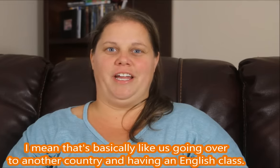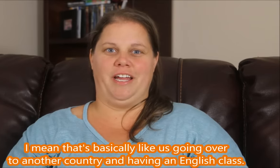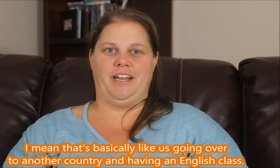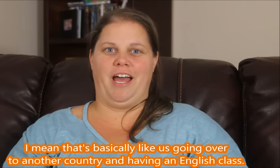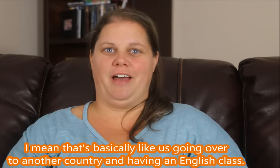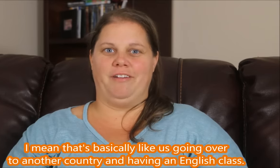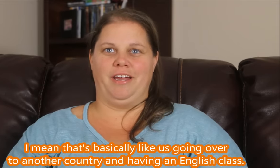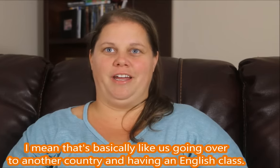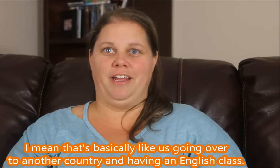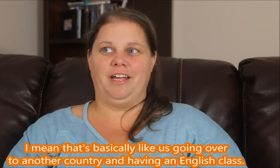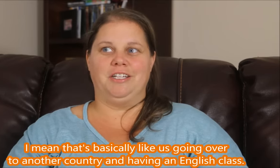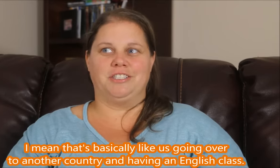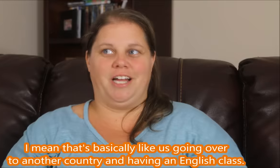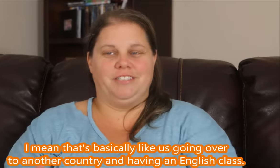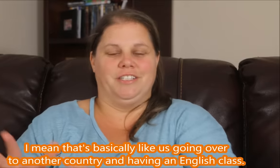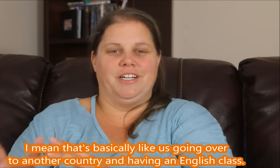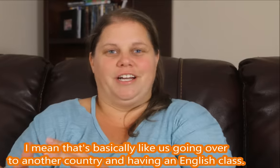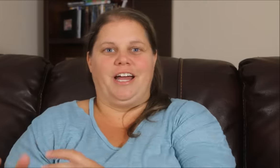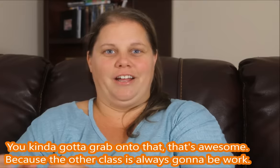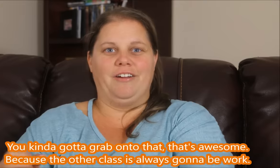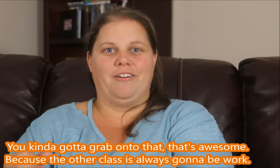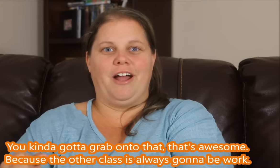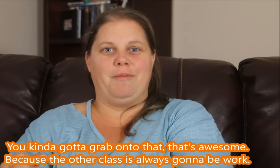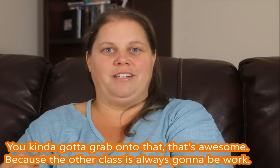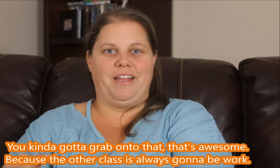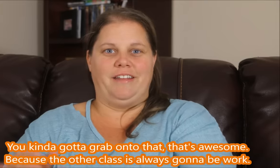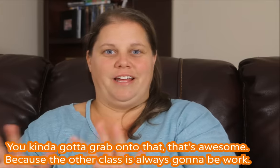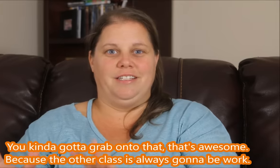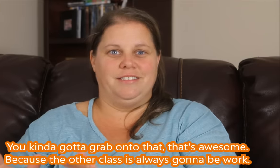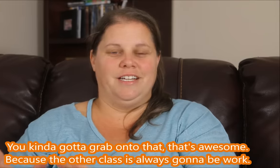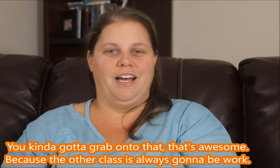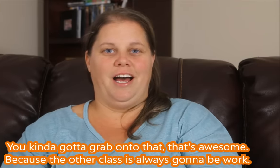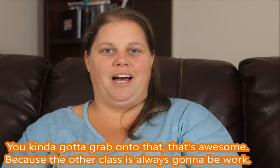and having an English class you're kind of got to grab onto that that's awesome